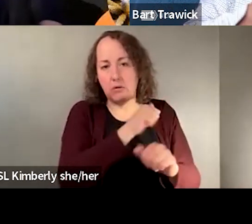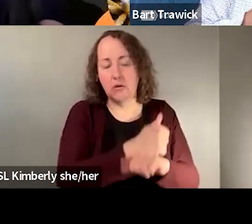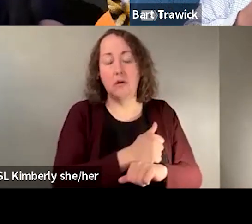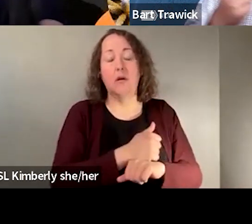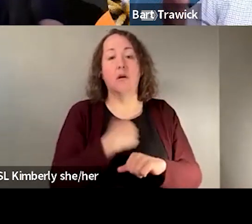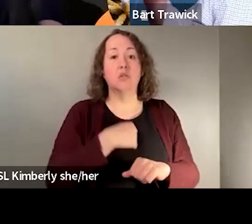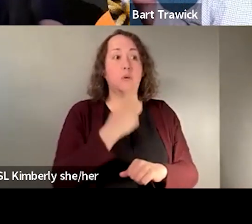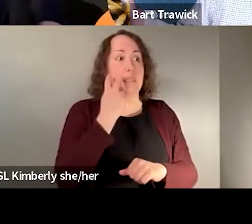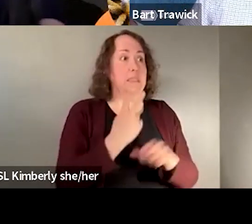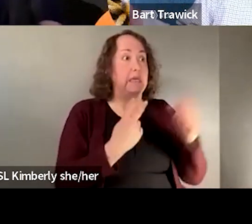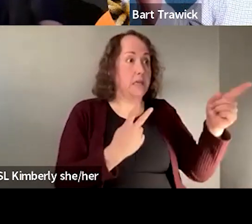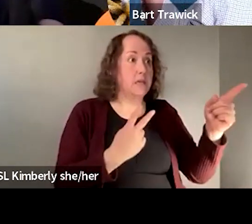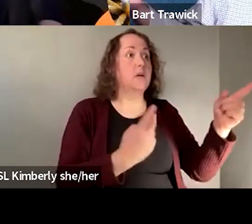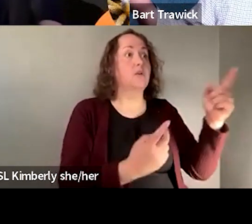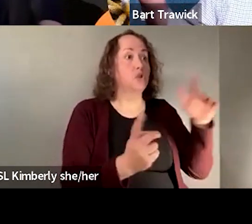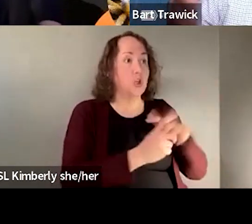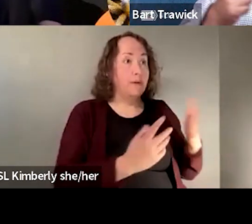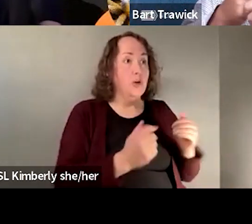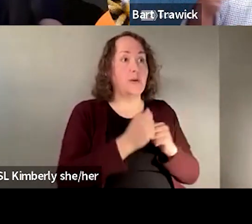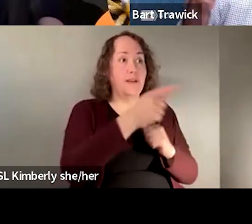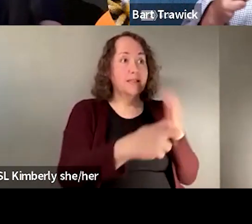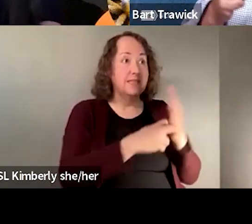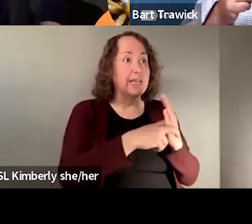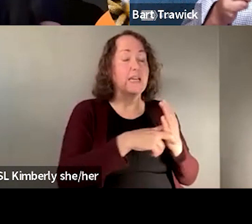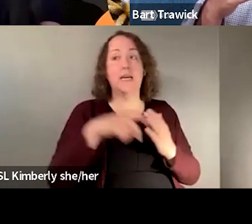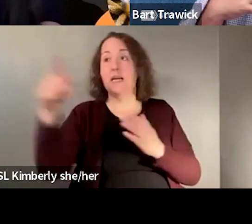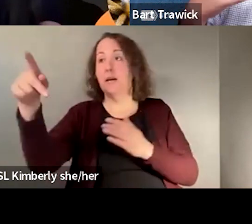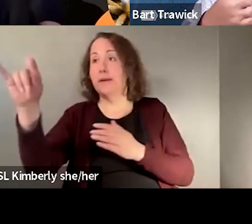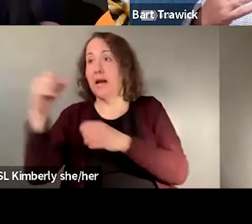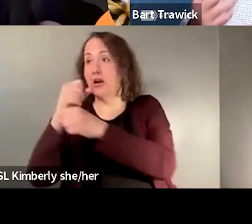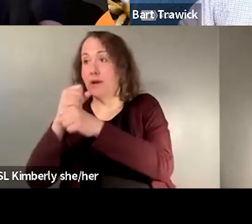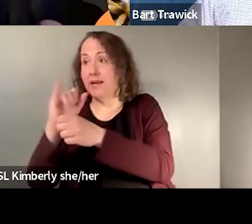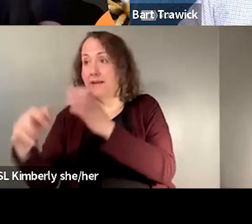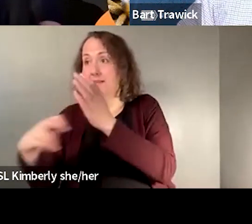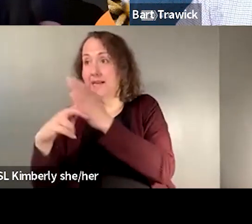You came with this ticket. That ticket was generated by this PI. Now we've made the linkage.